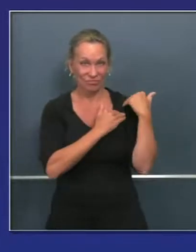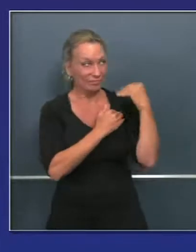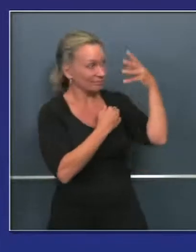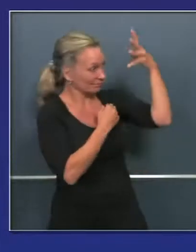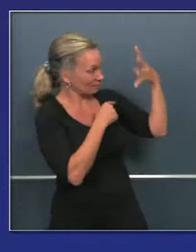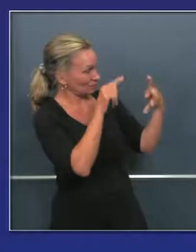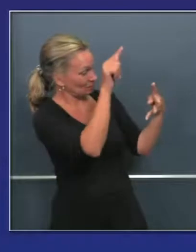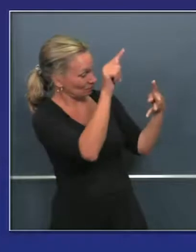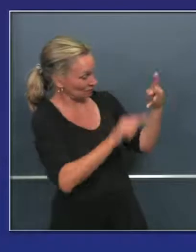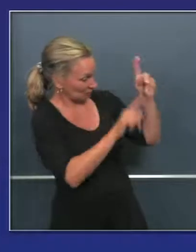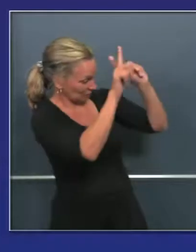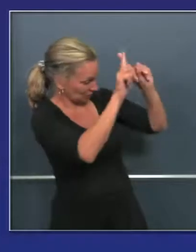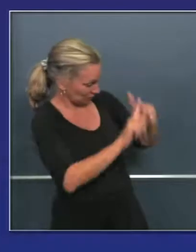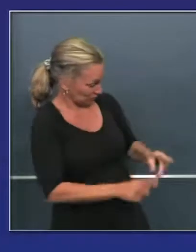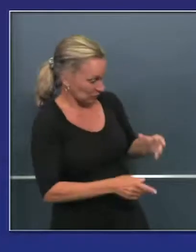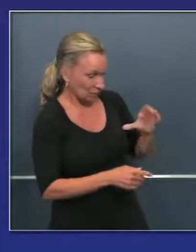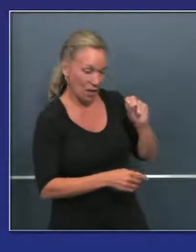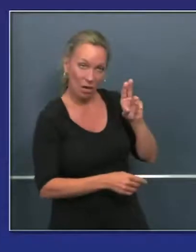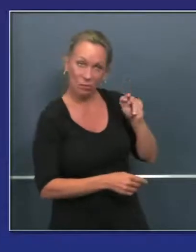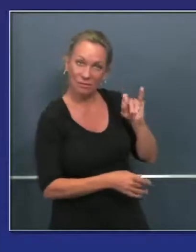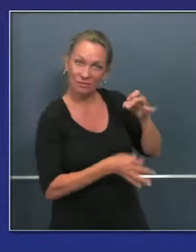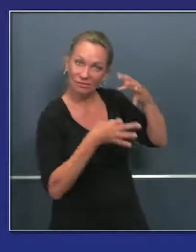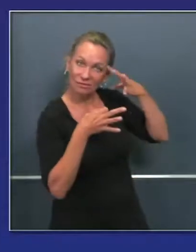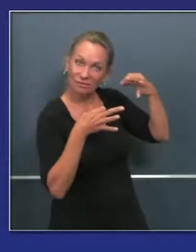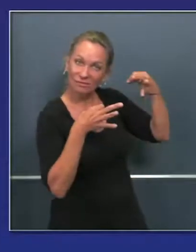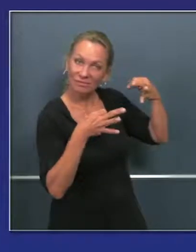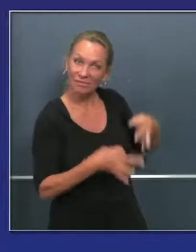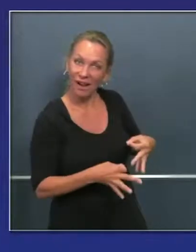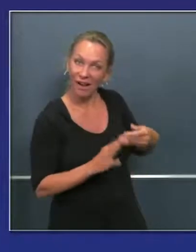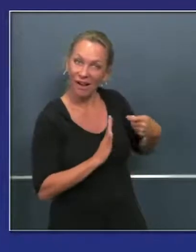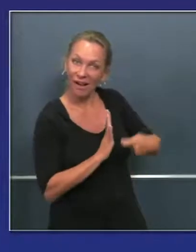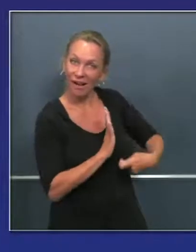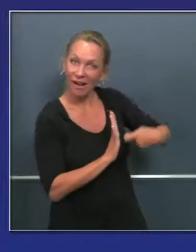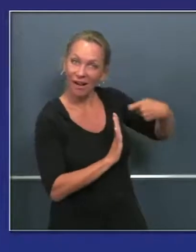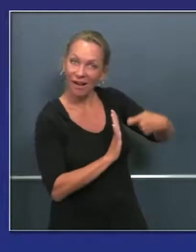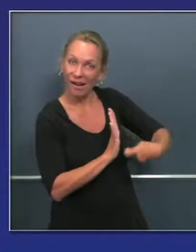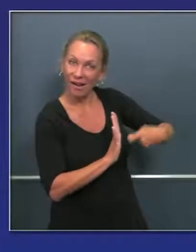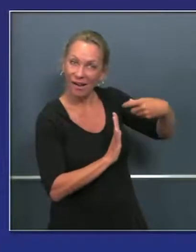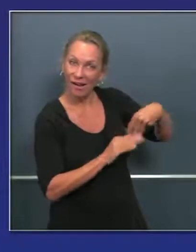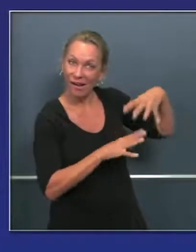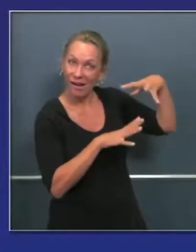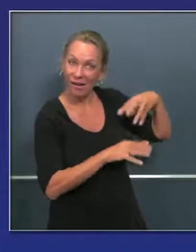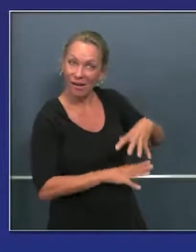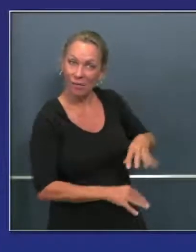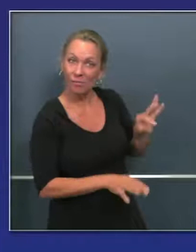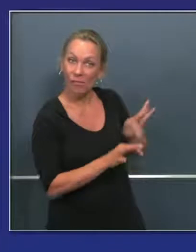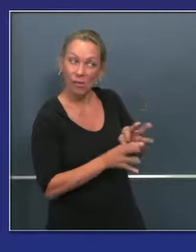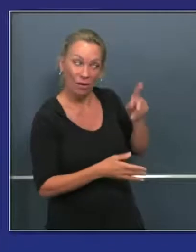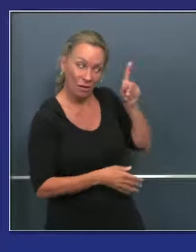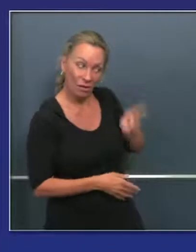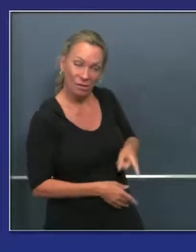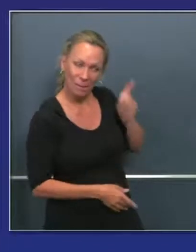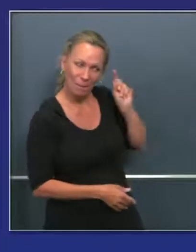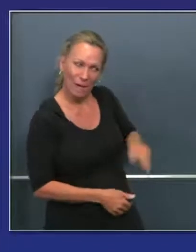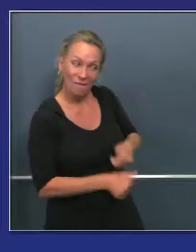of the criteria we post that criteria and then we monitor progress towards the stated goals as